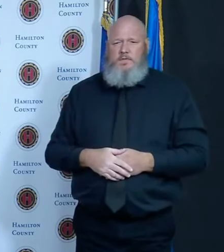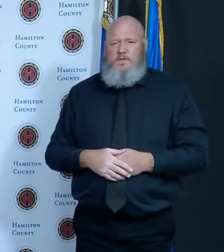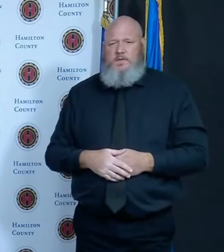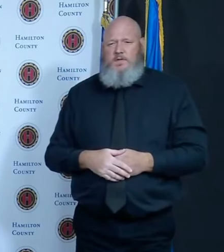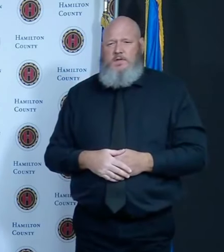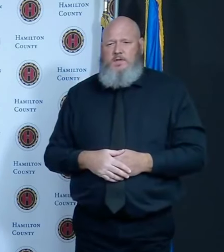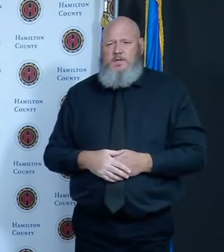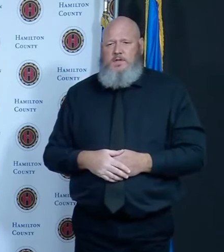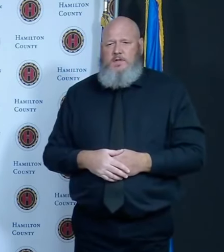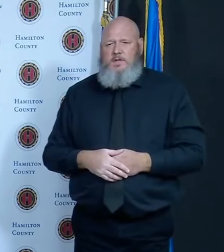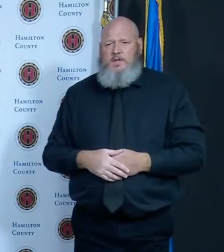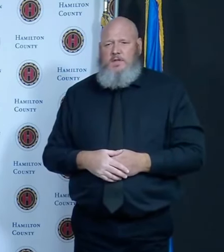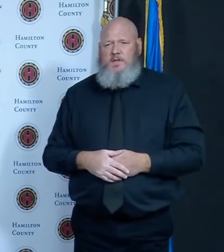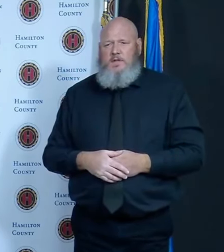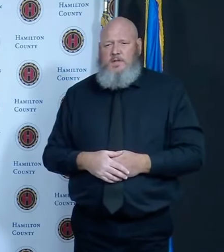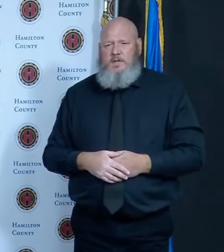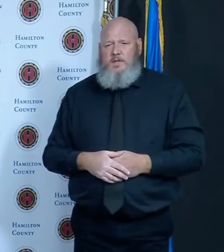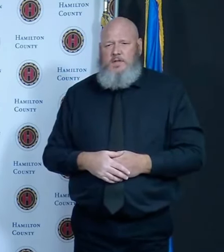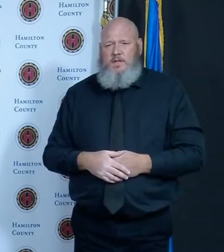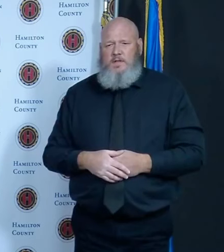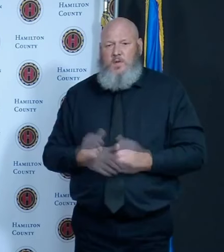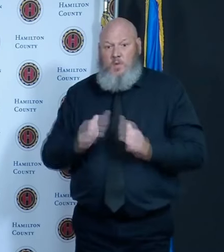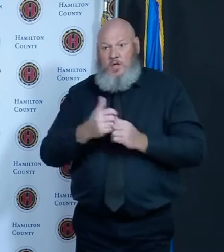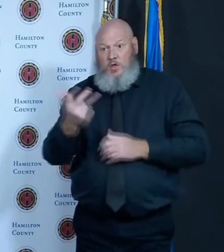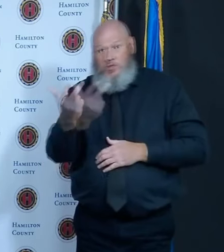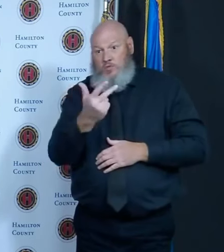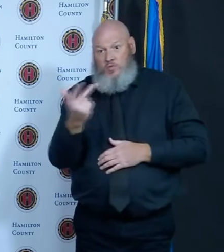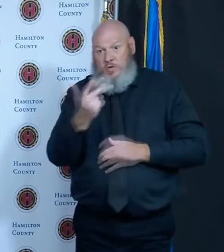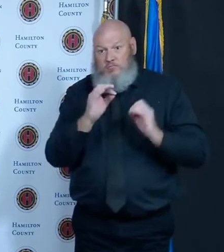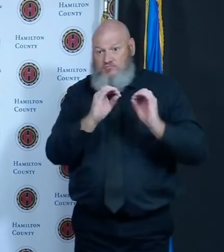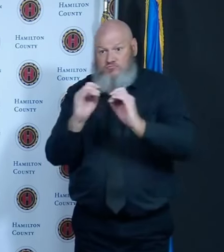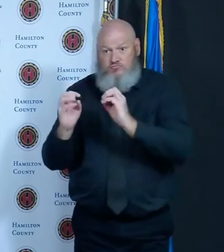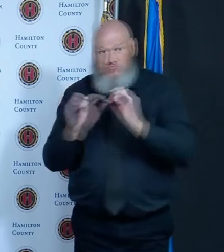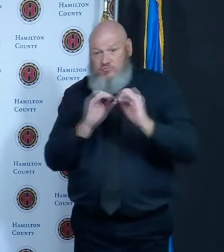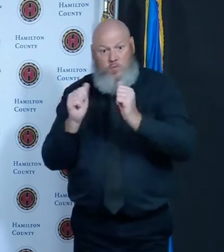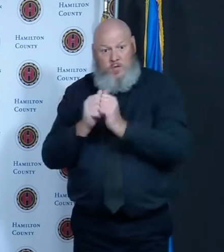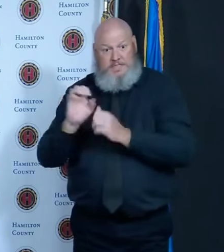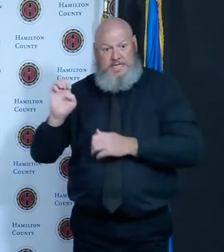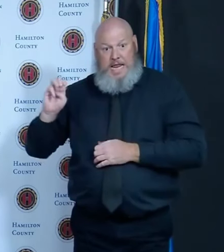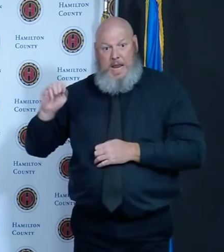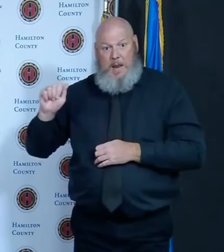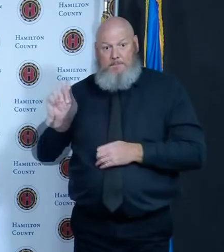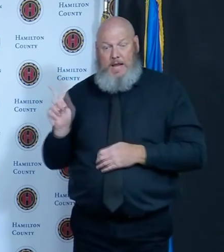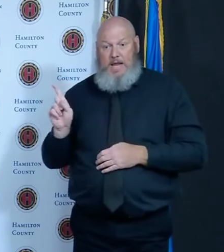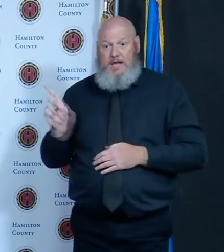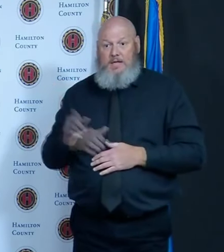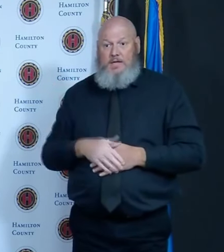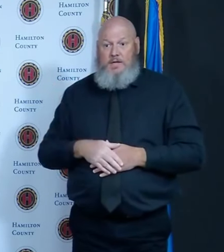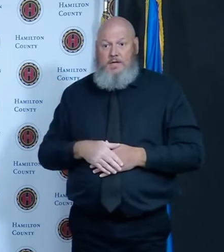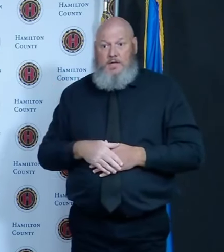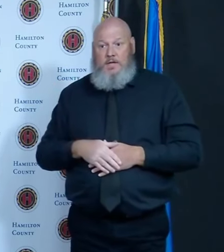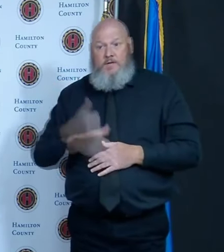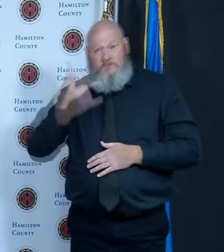three of you have been talking EMA has gotten some calls related to PPE the